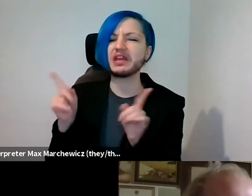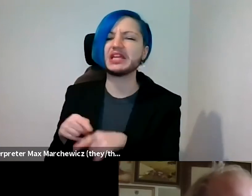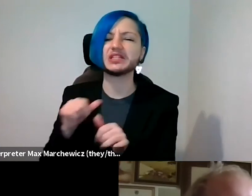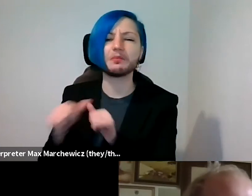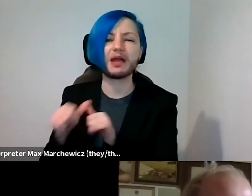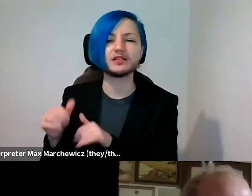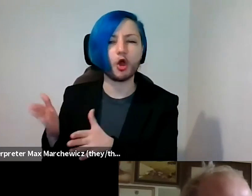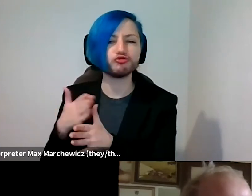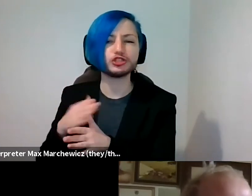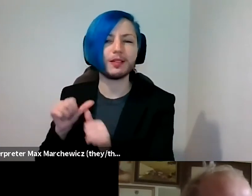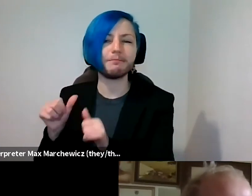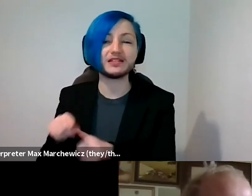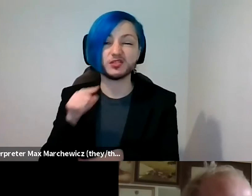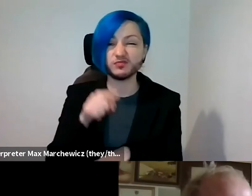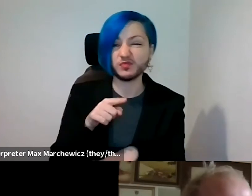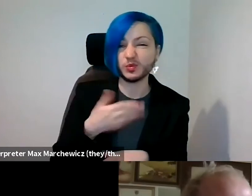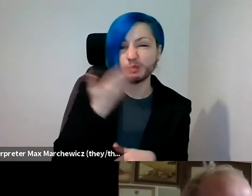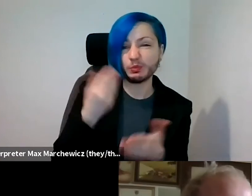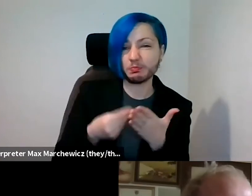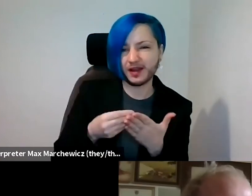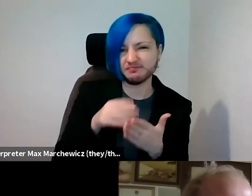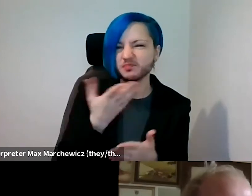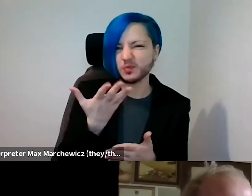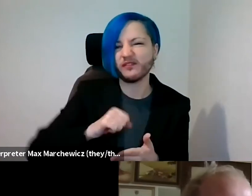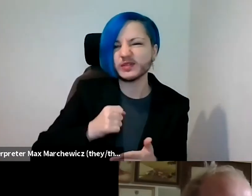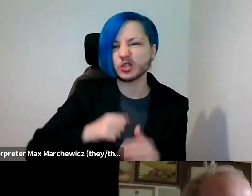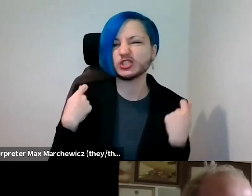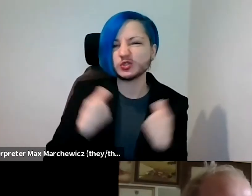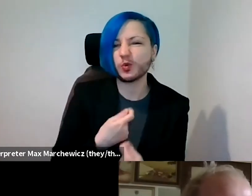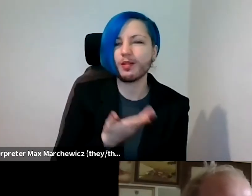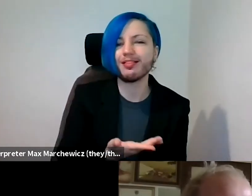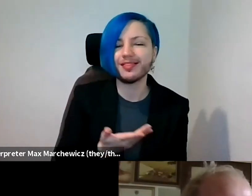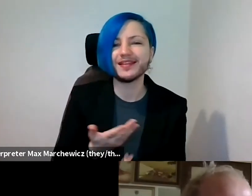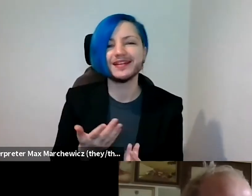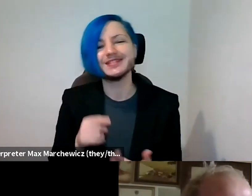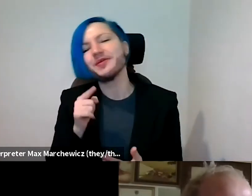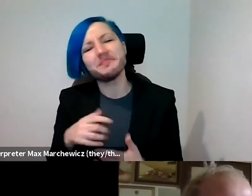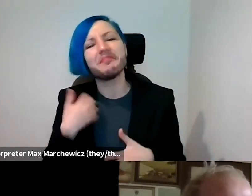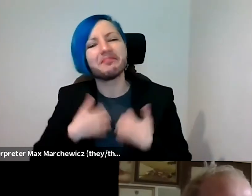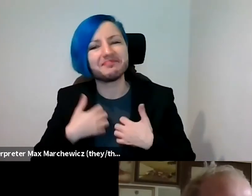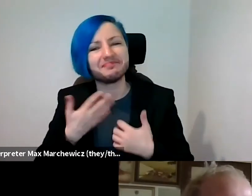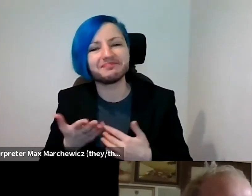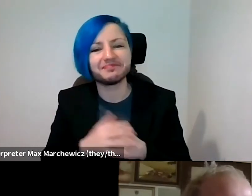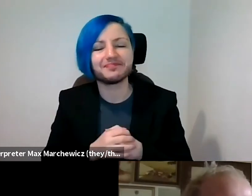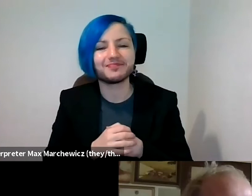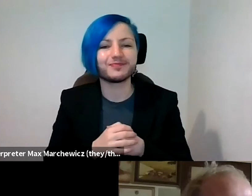If you didn't have money, you probably wore that." So that kind of thing really made me think, and think of it,